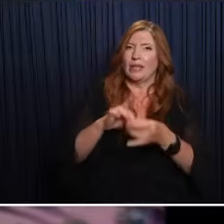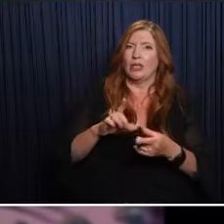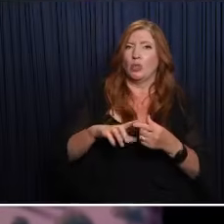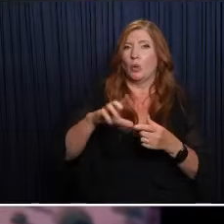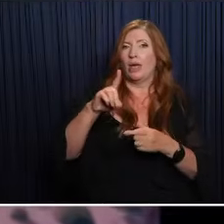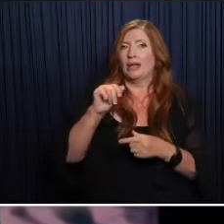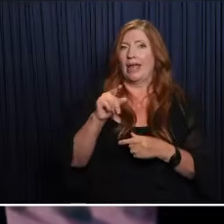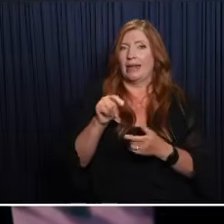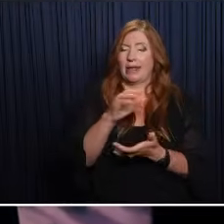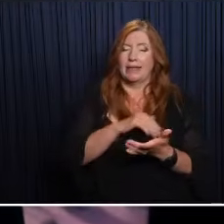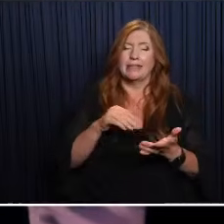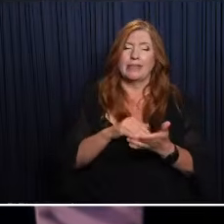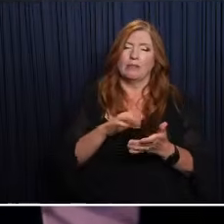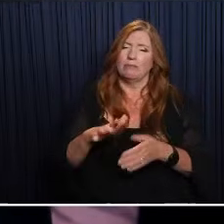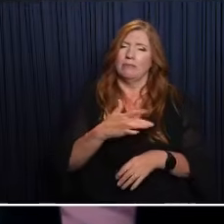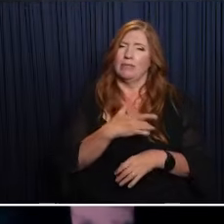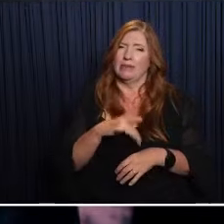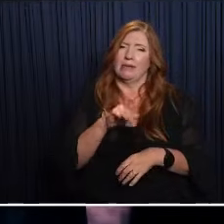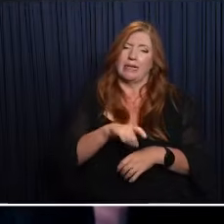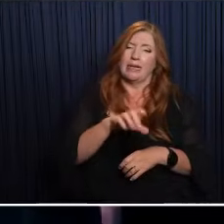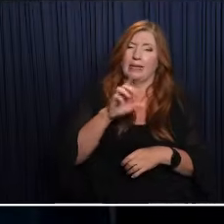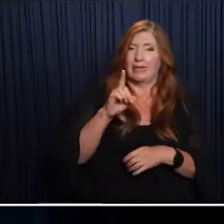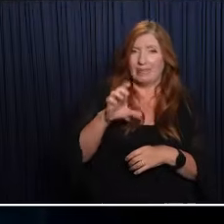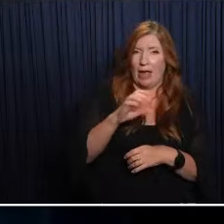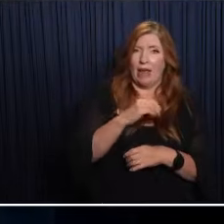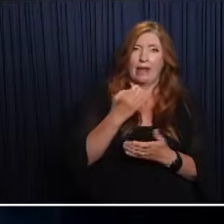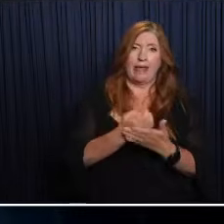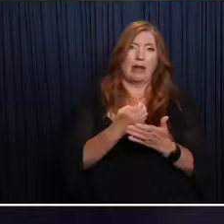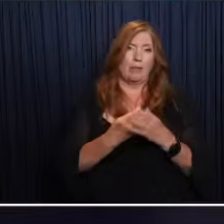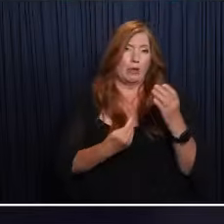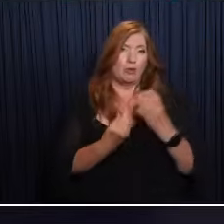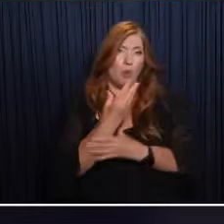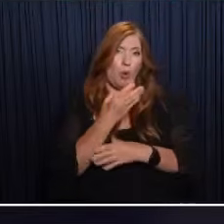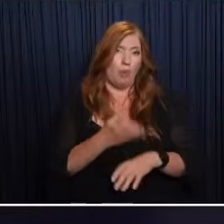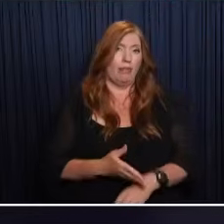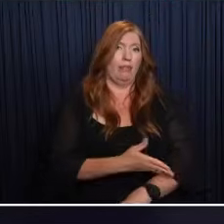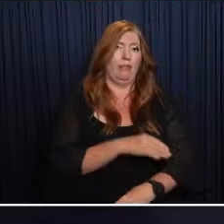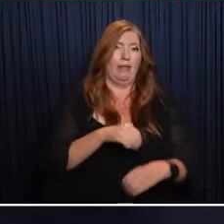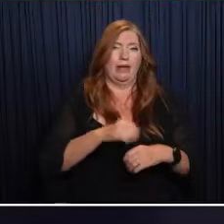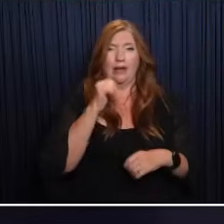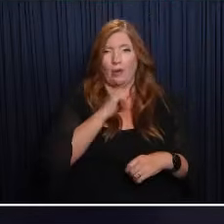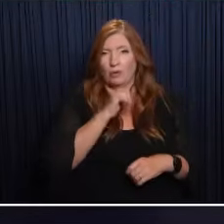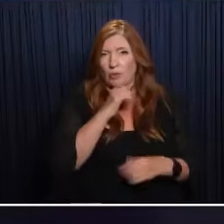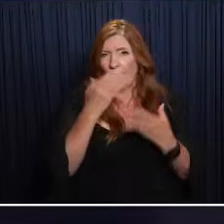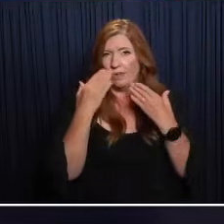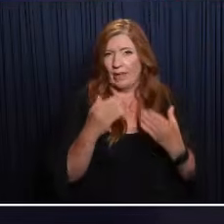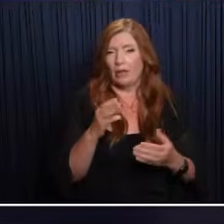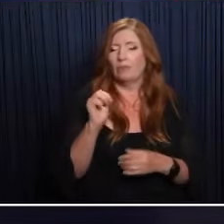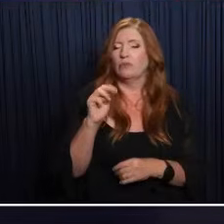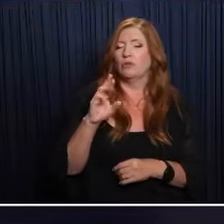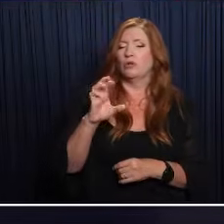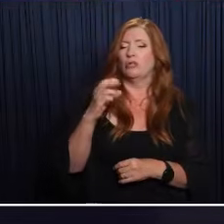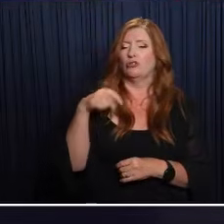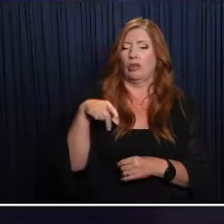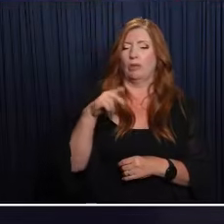THERE IS MISINFORMATION FUELED BY THE CCP AROUND DATA CENTERS.